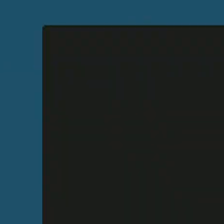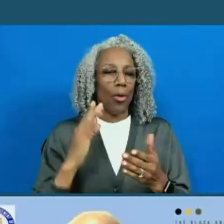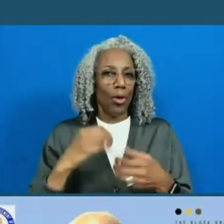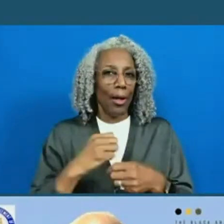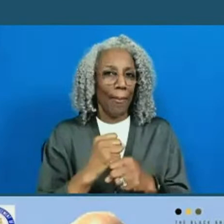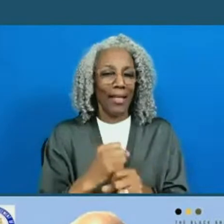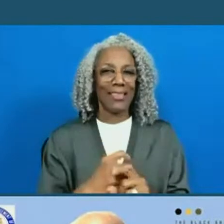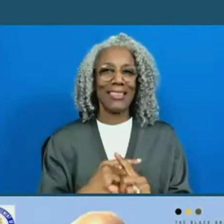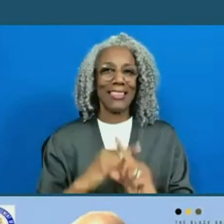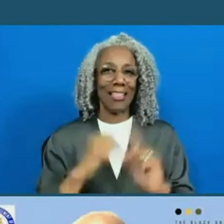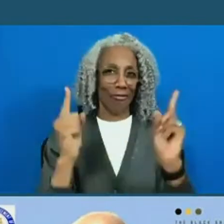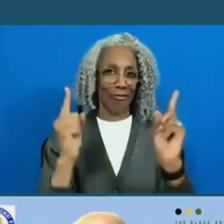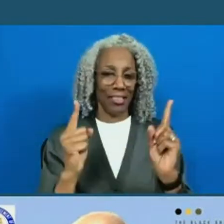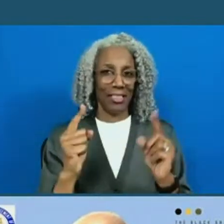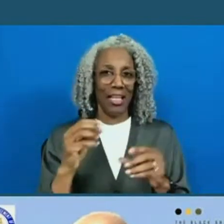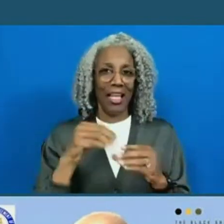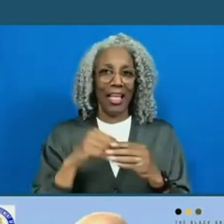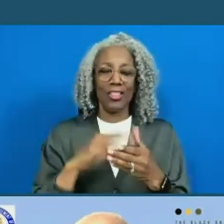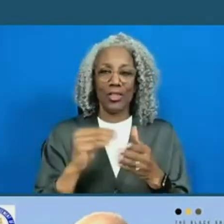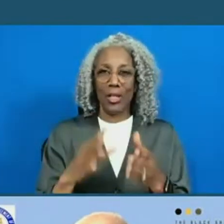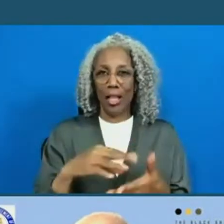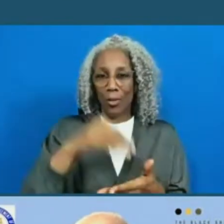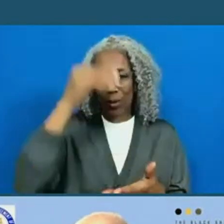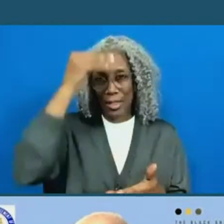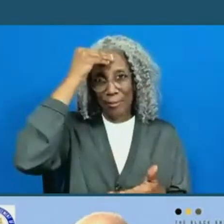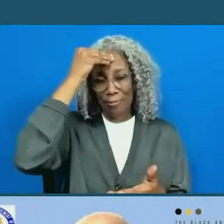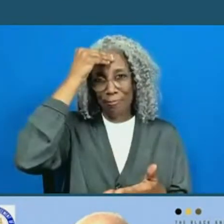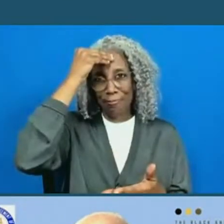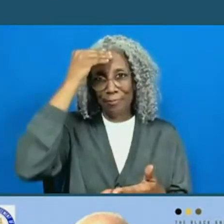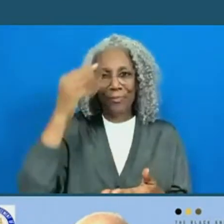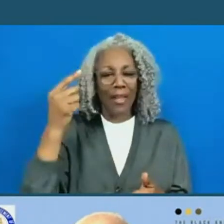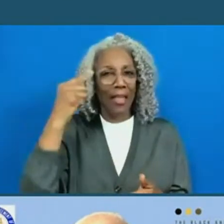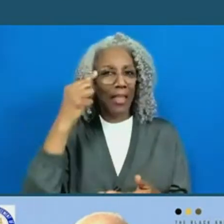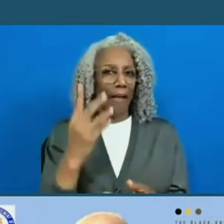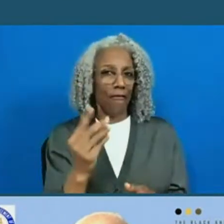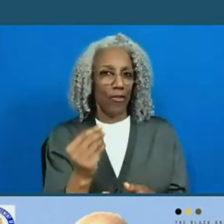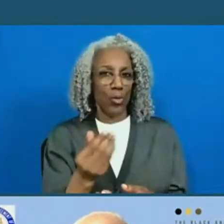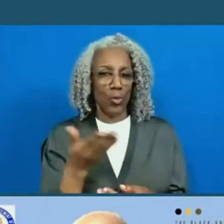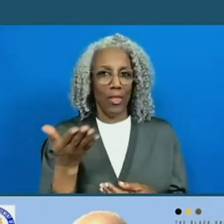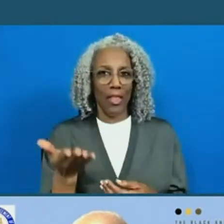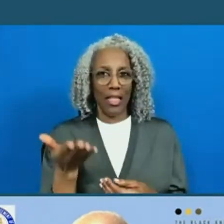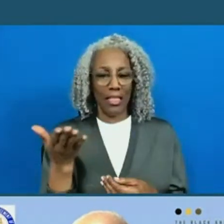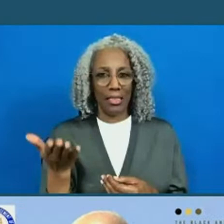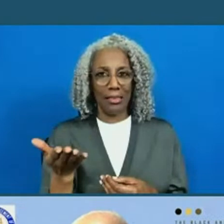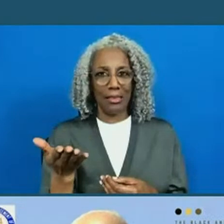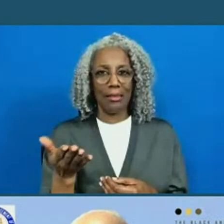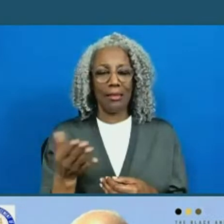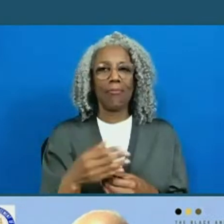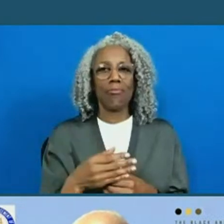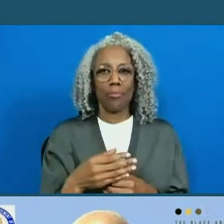back to what's going to make the difference in what we see in